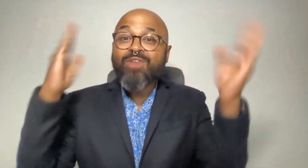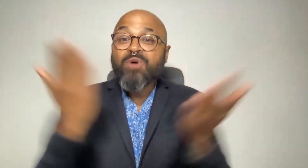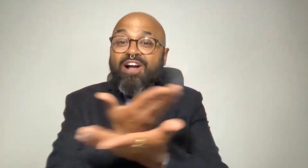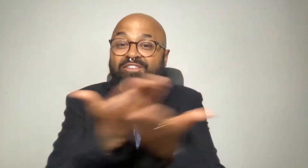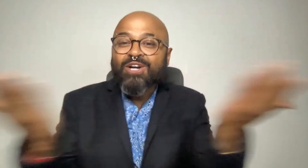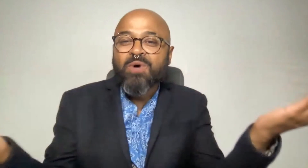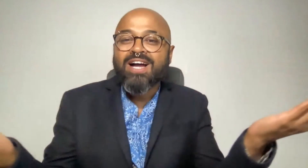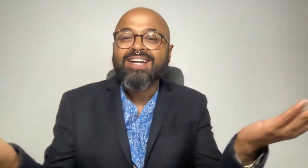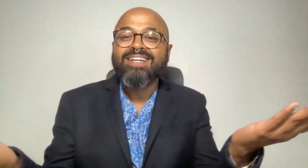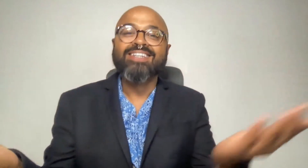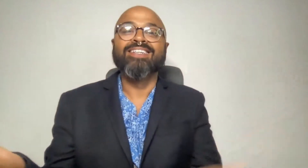Hello eveyone